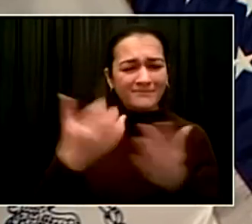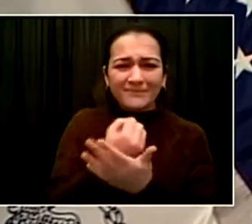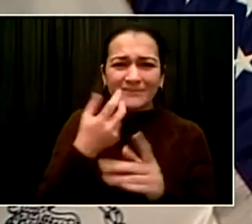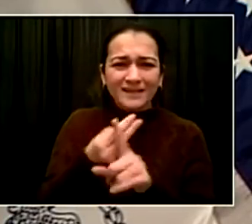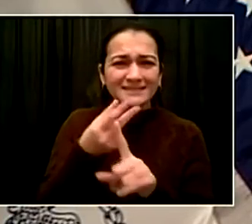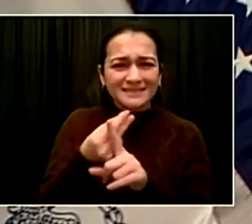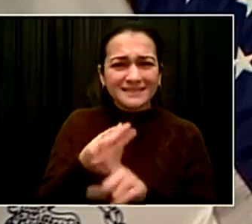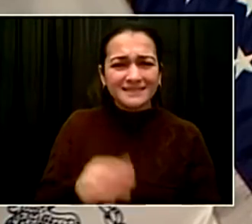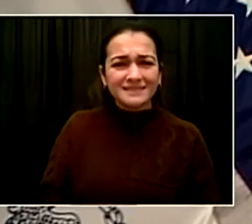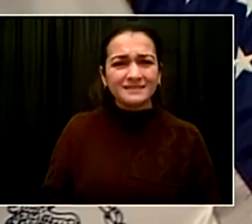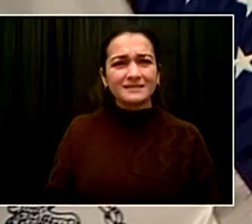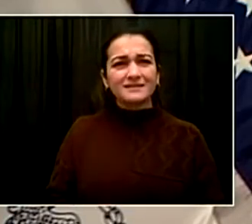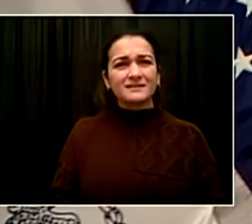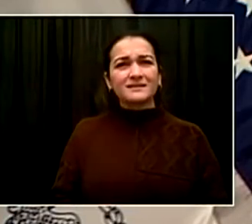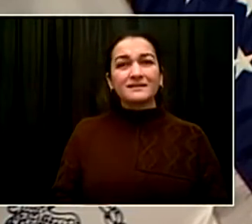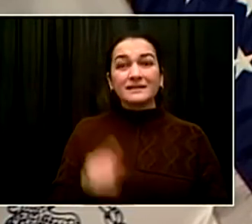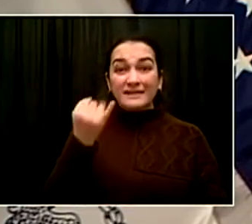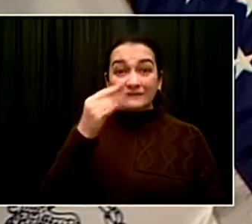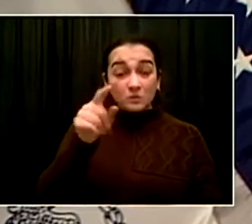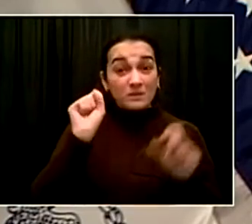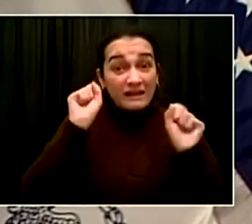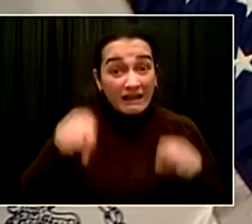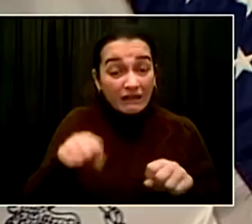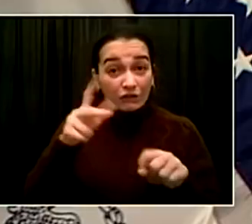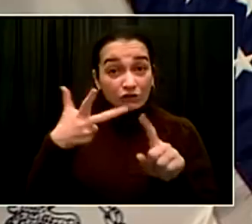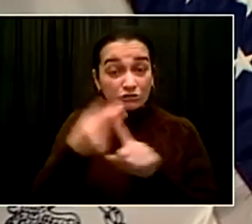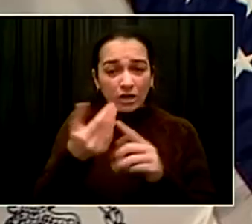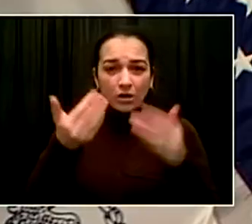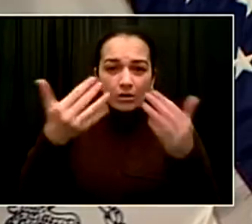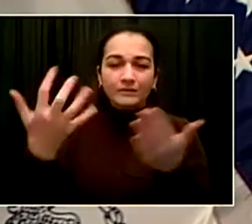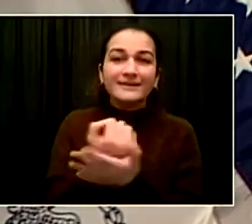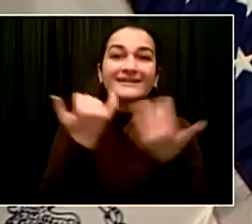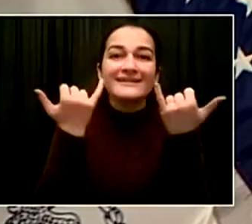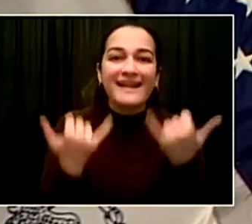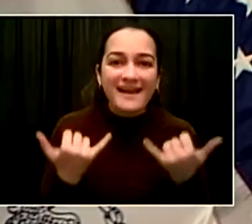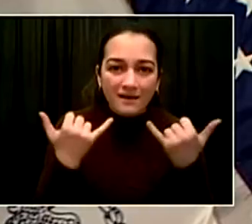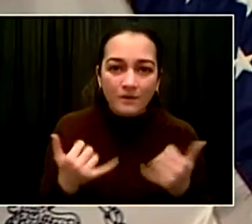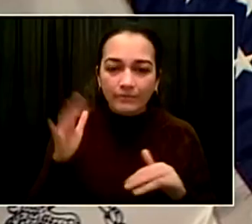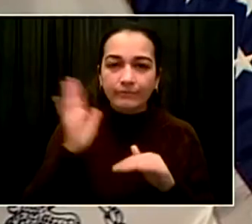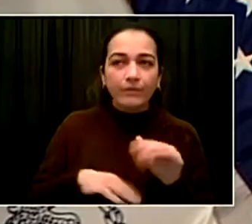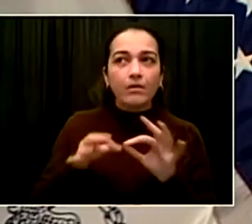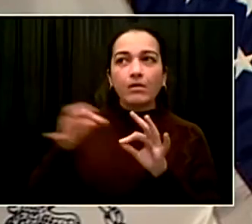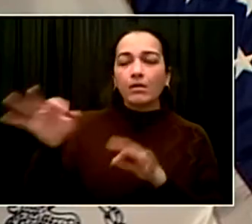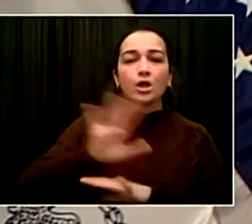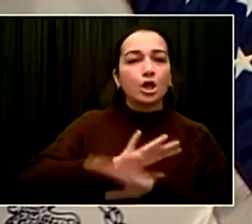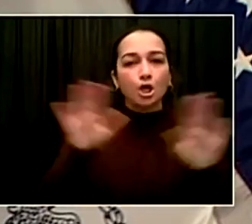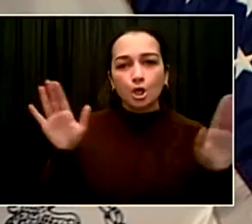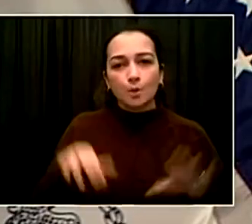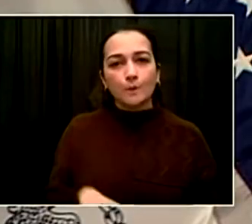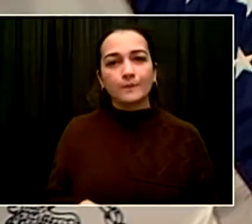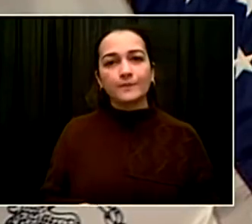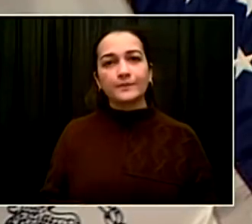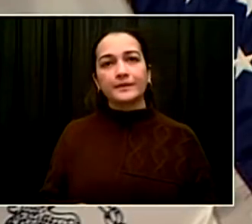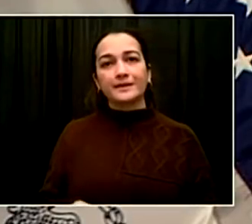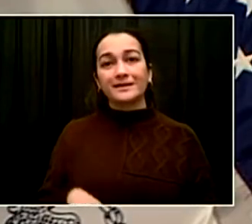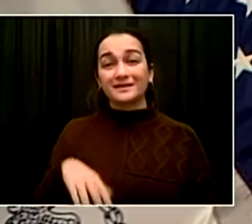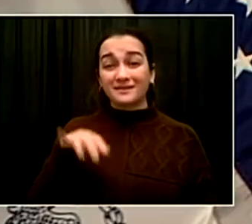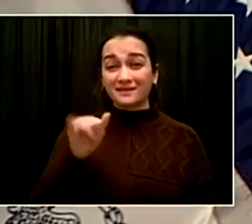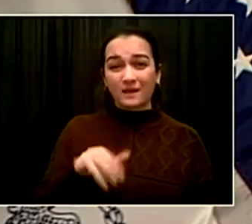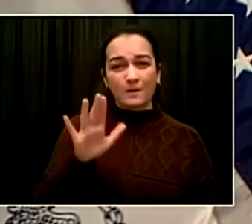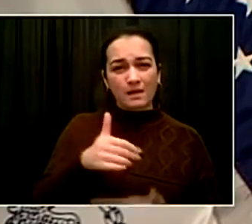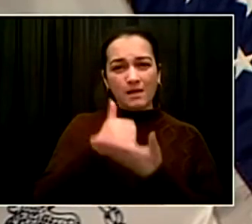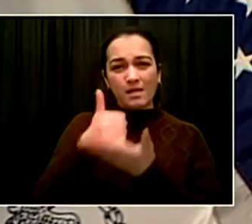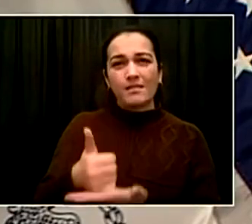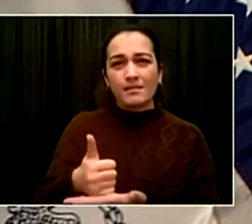IF YOU HAVEN'T GOTTEN A BOOSTER